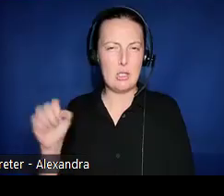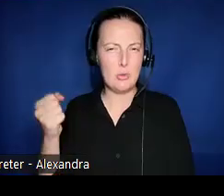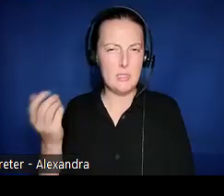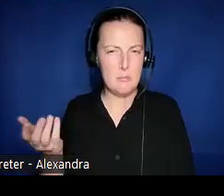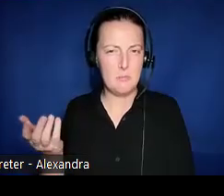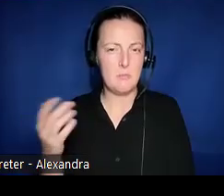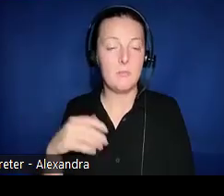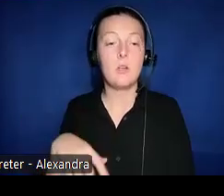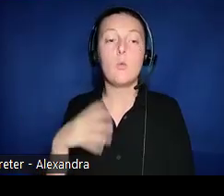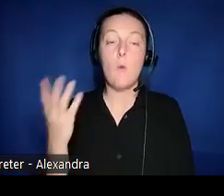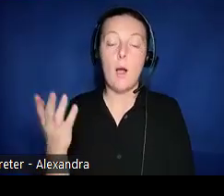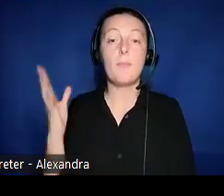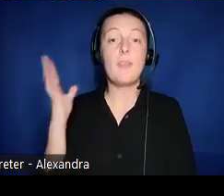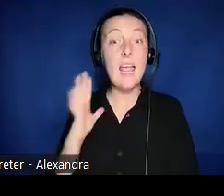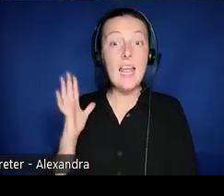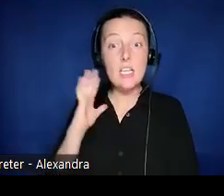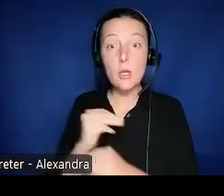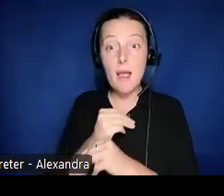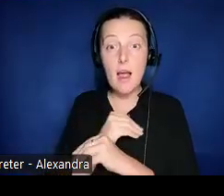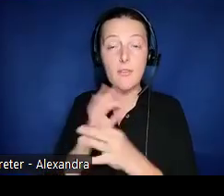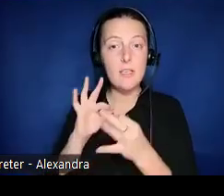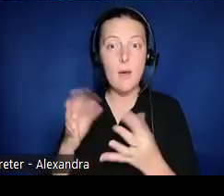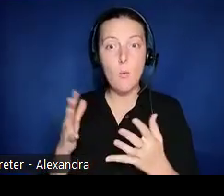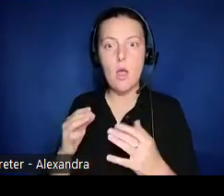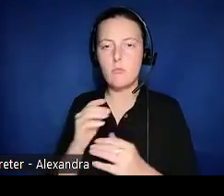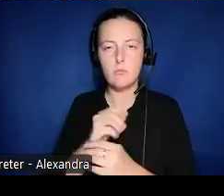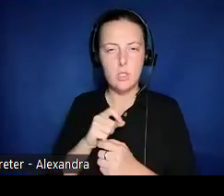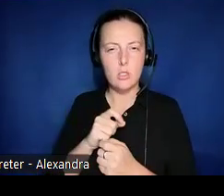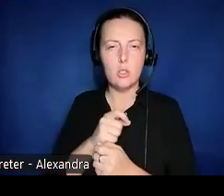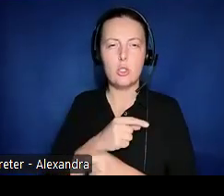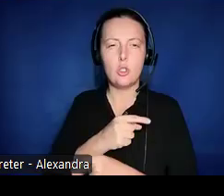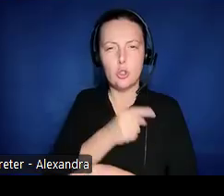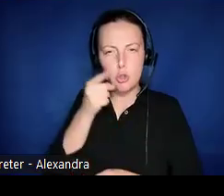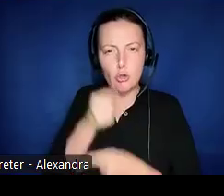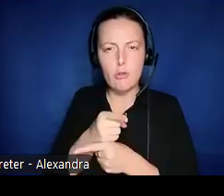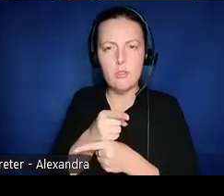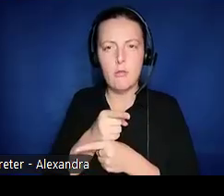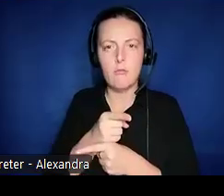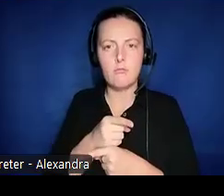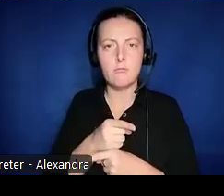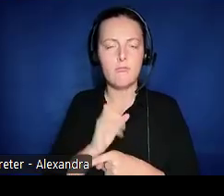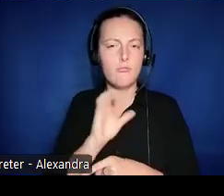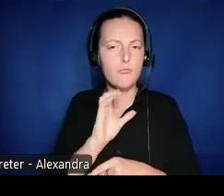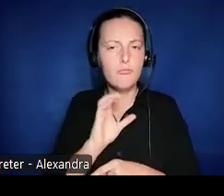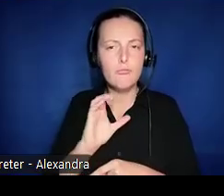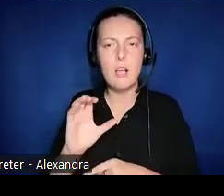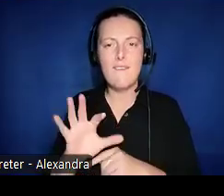about certainty. It's about finding information. uh it's about finding information in uh a world